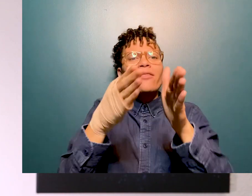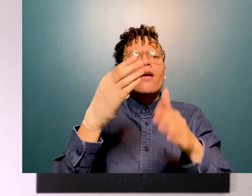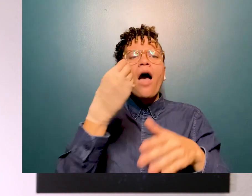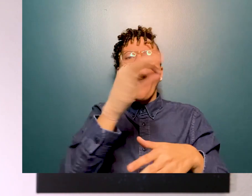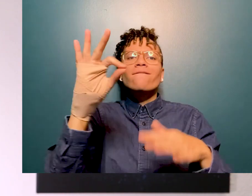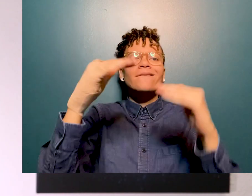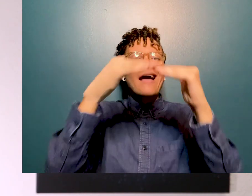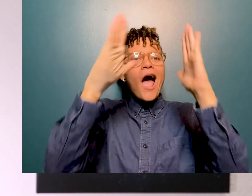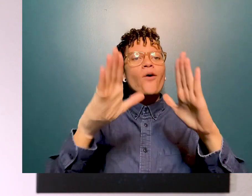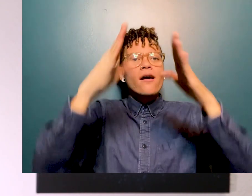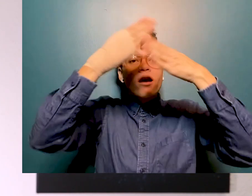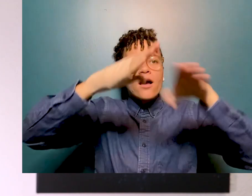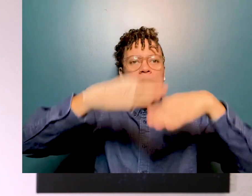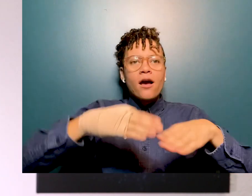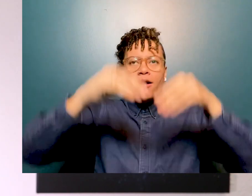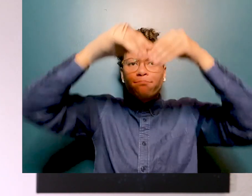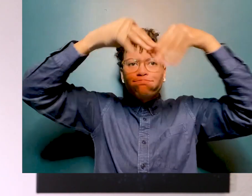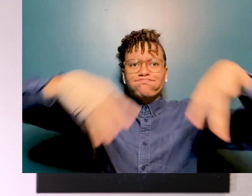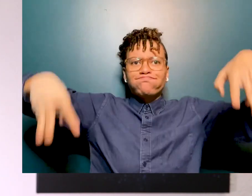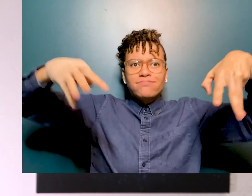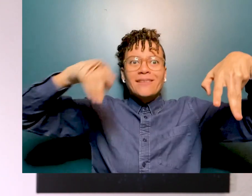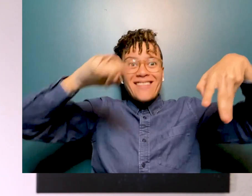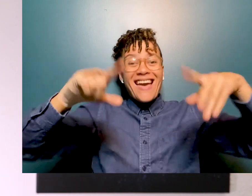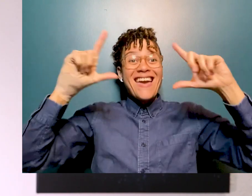Let's talk about actually defining the concept.